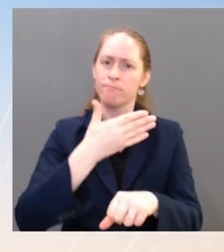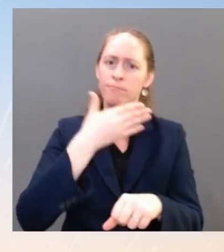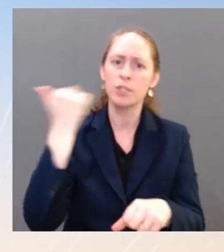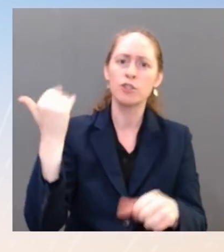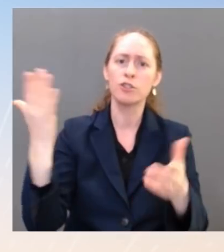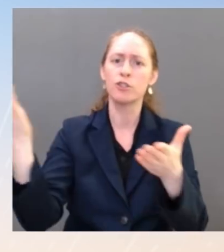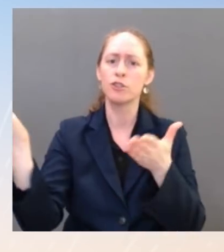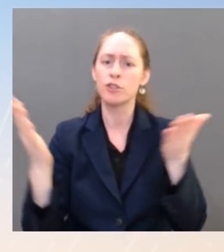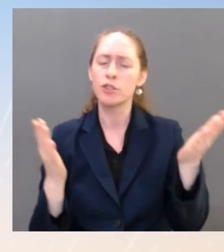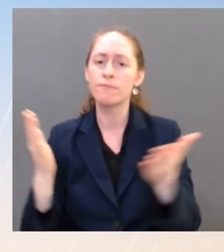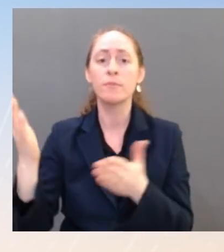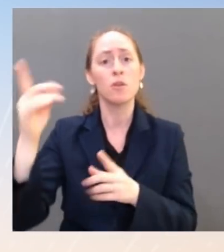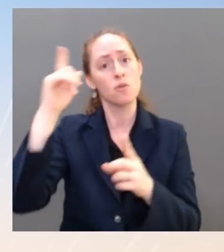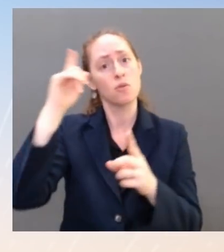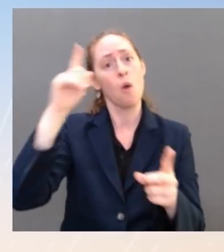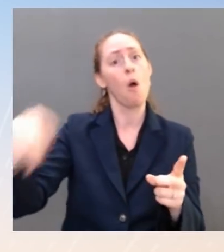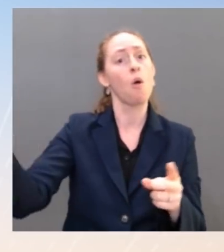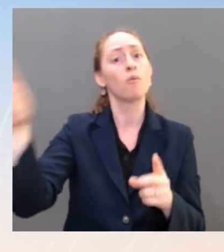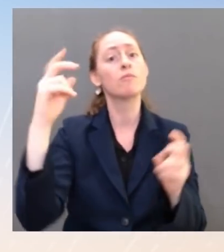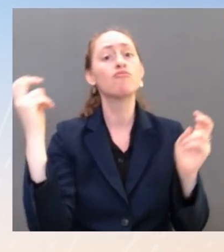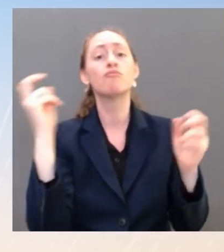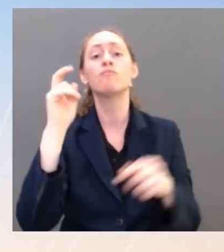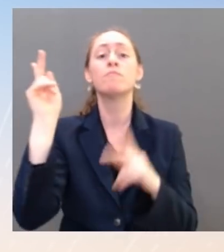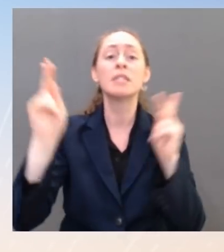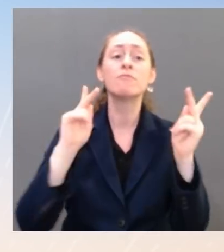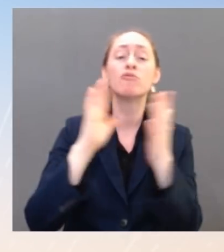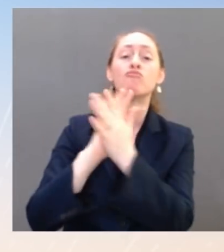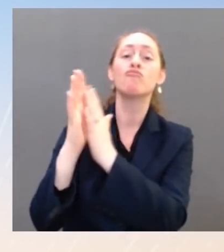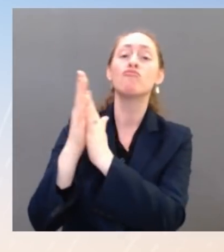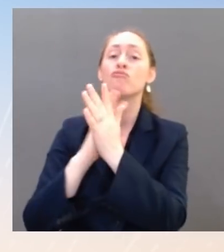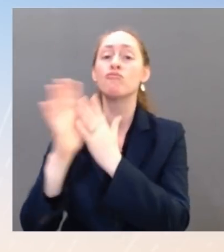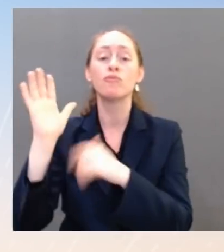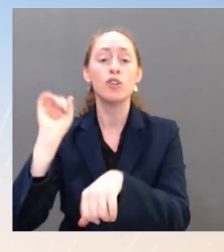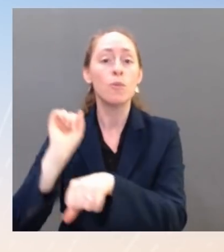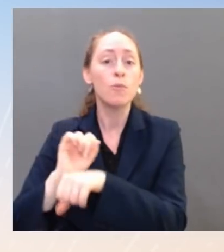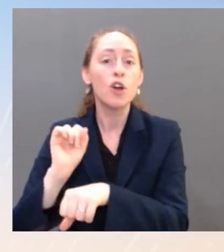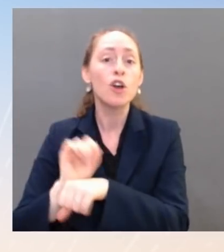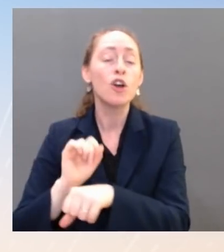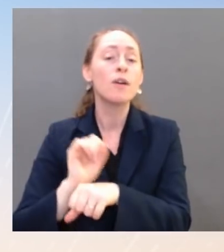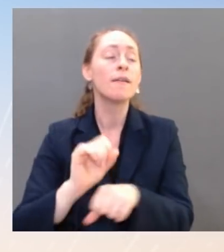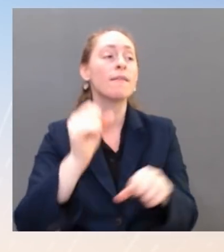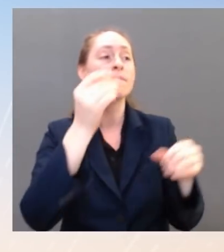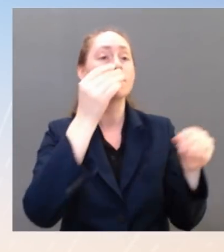And major investments going out toward rural communities for modernizing their roads, bridges,